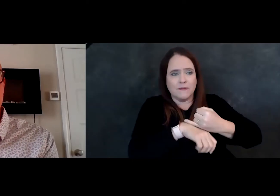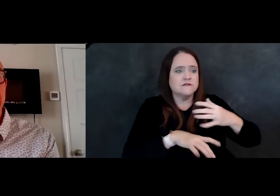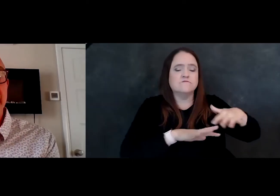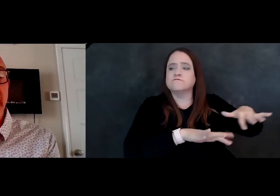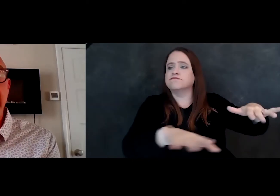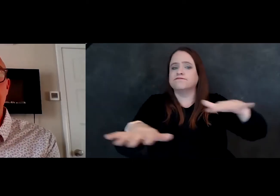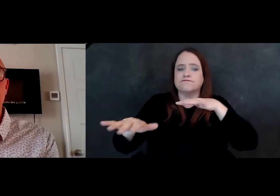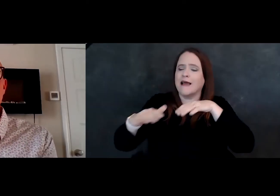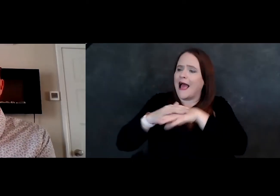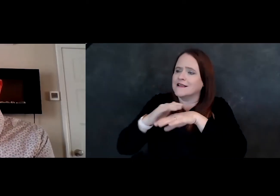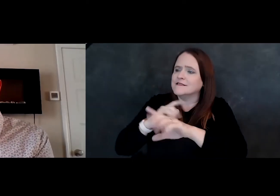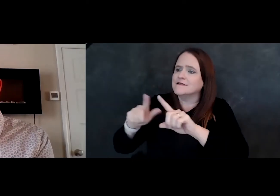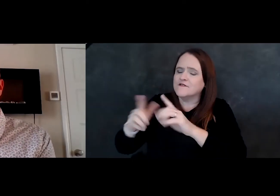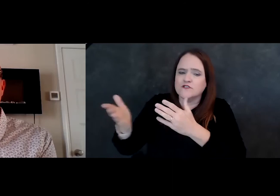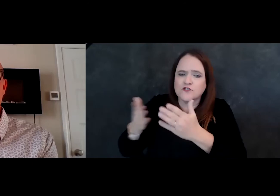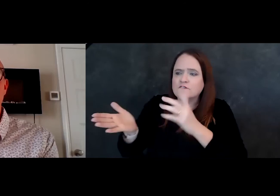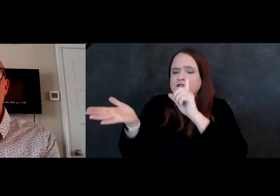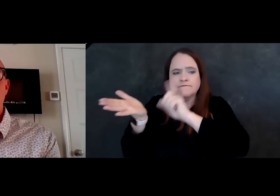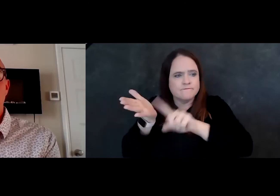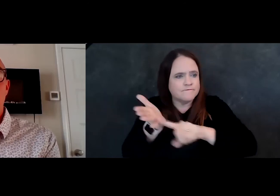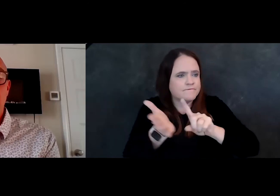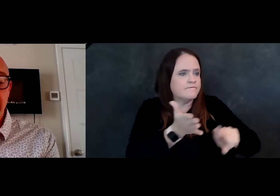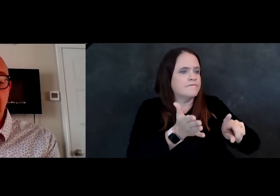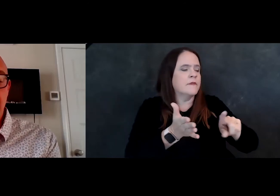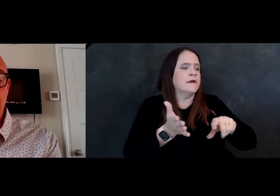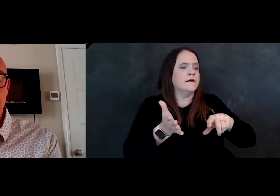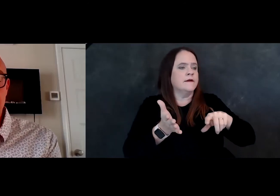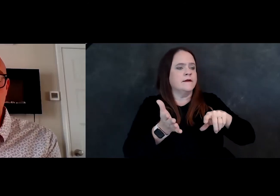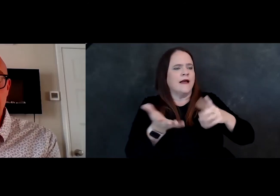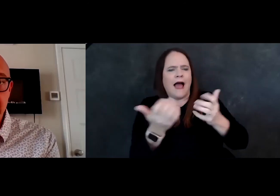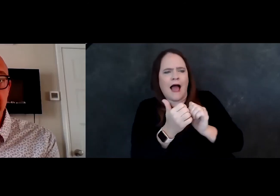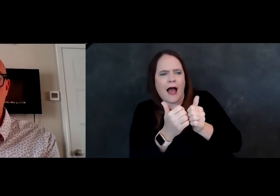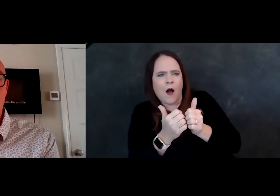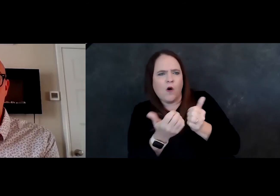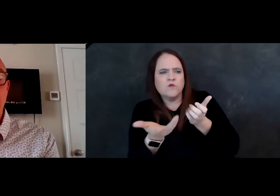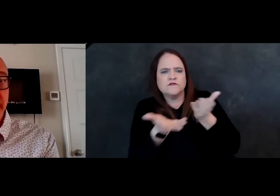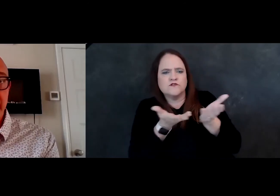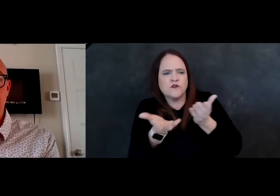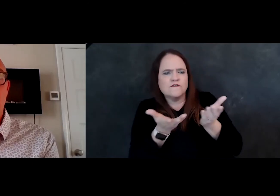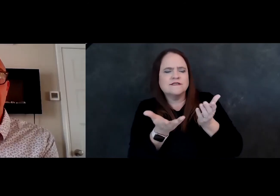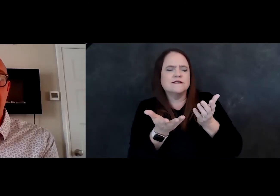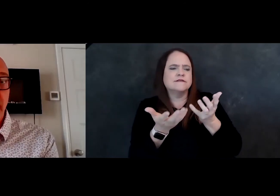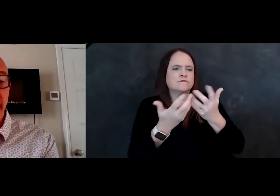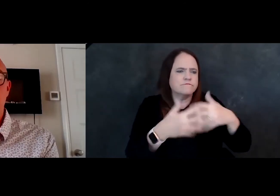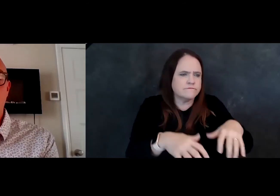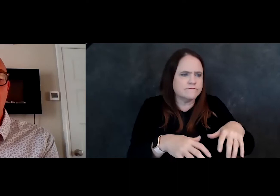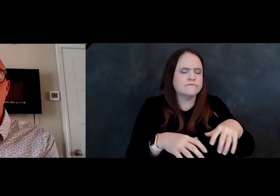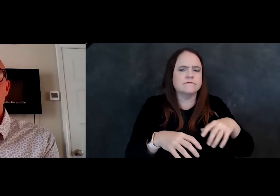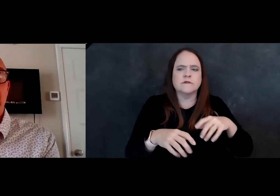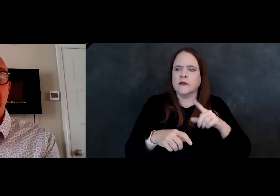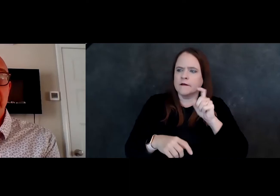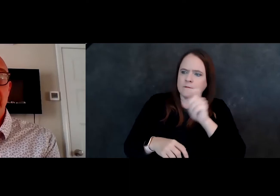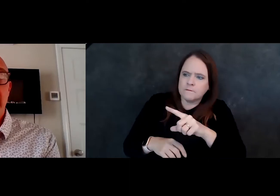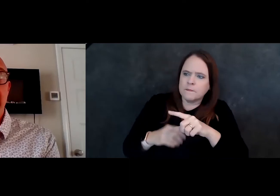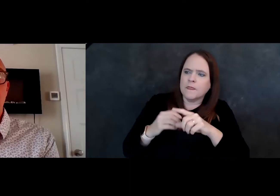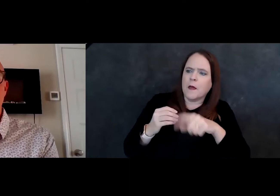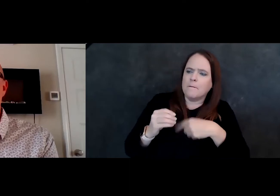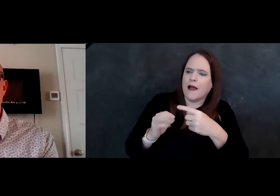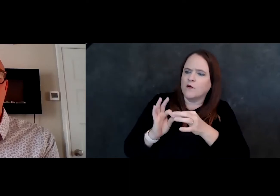and checking on sort of how services or questions about interpreting or any questions about